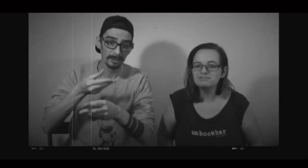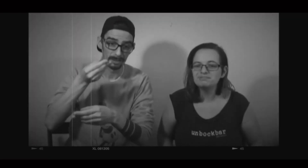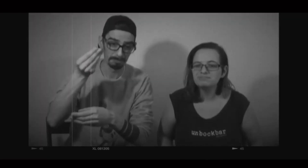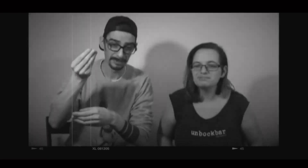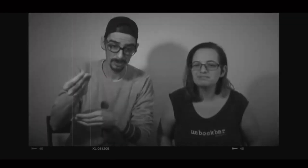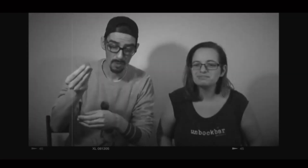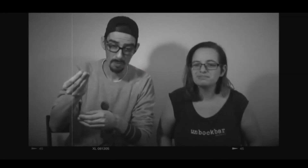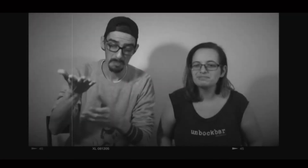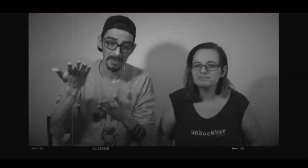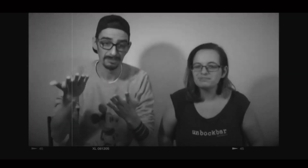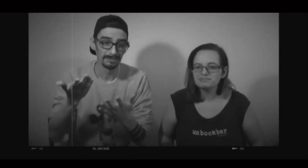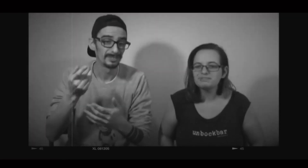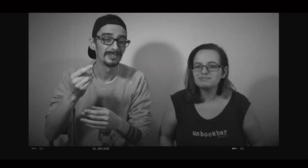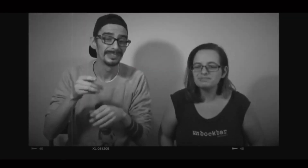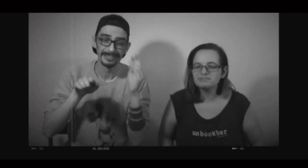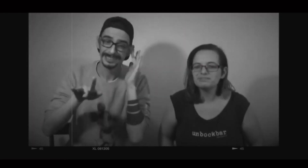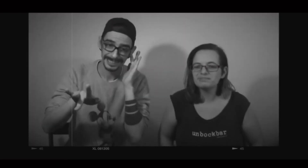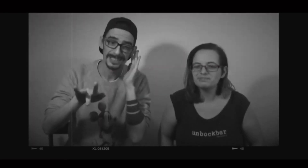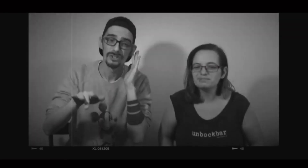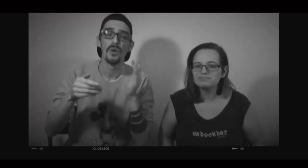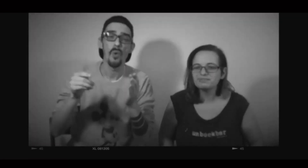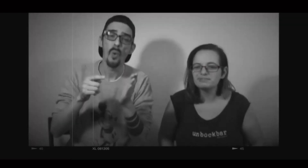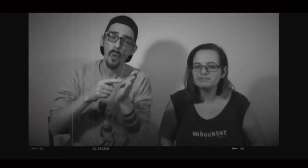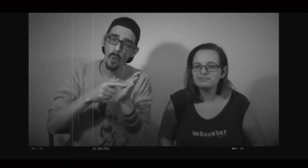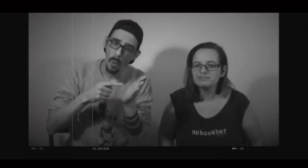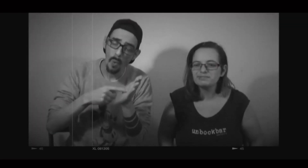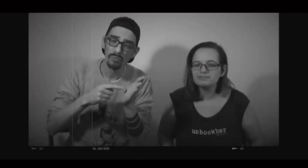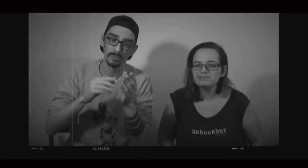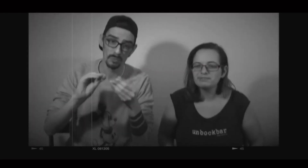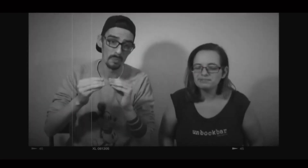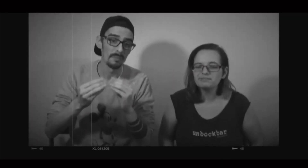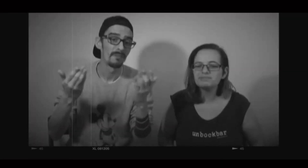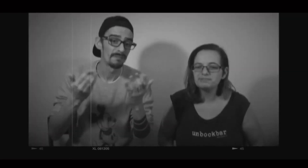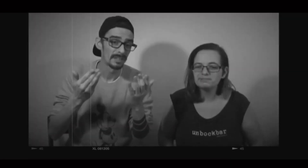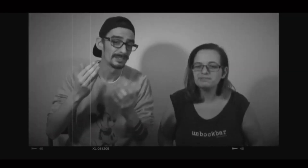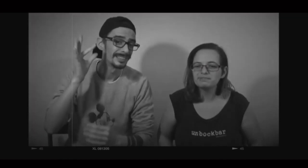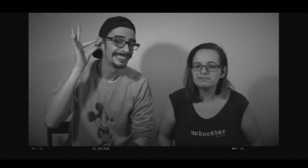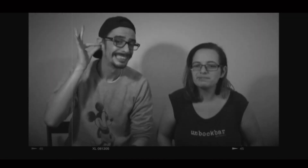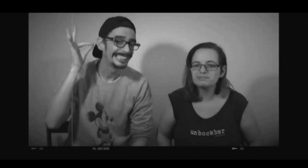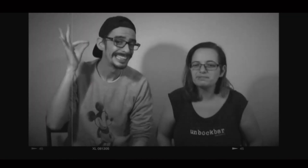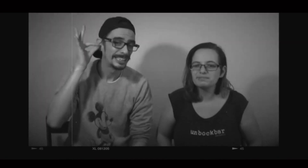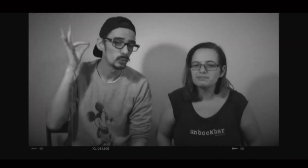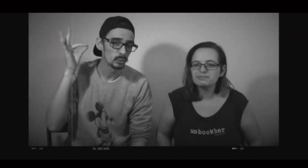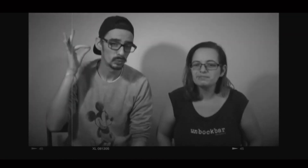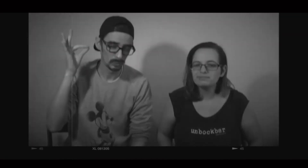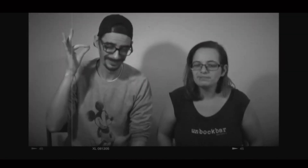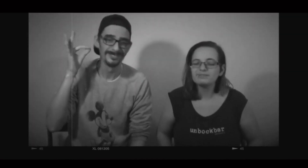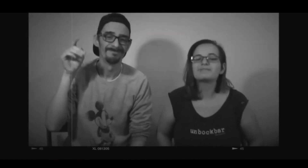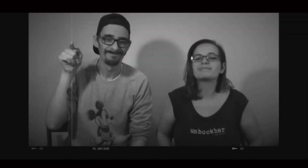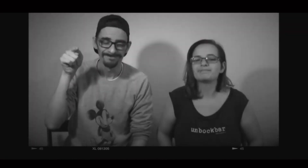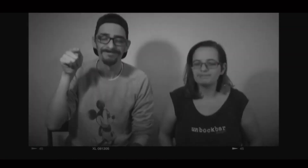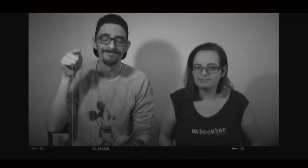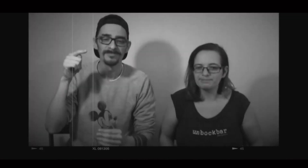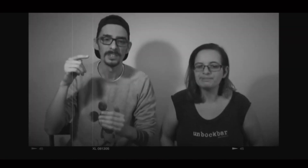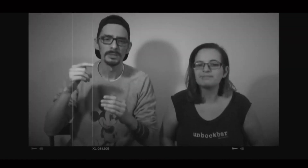he realizes that he is suffering from hearing loss, namely tinnitus. This can often happen with this job.